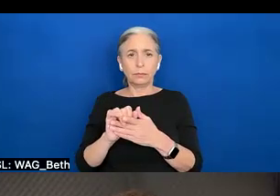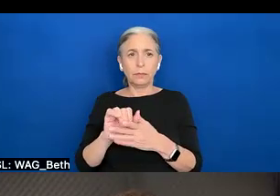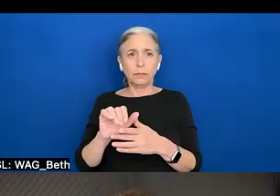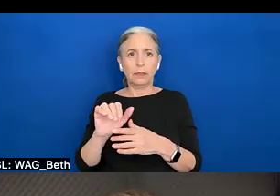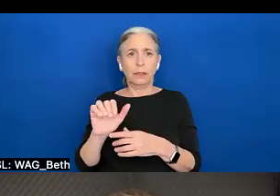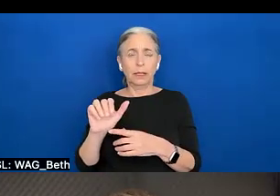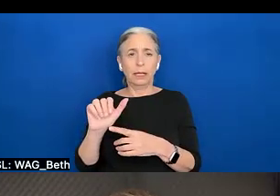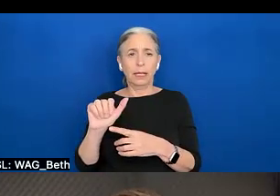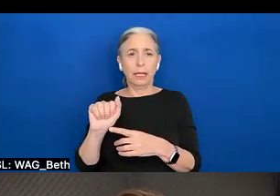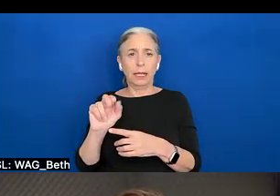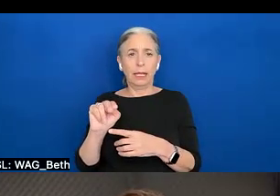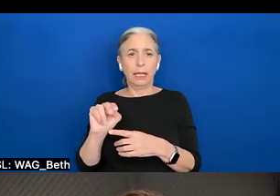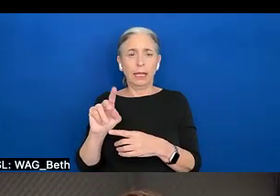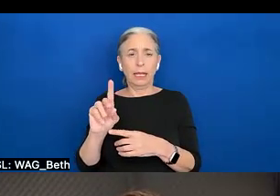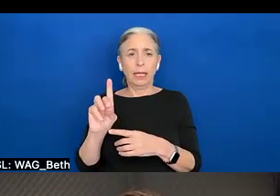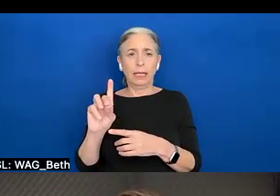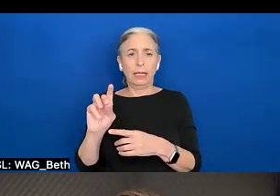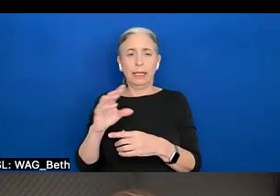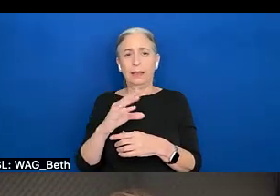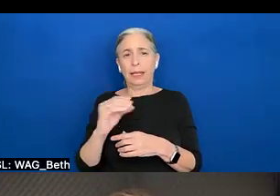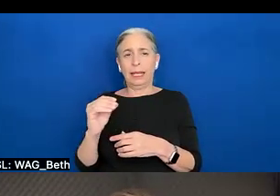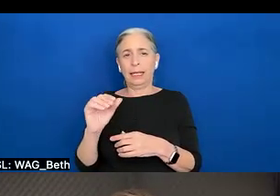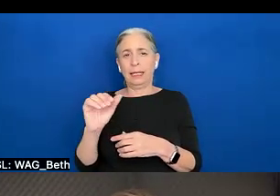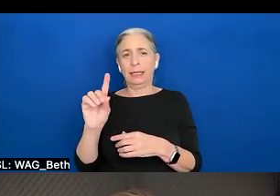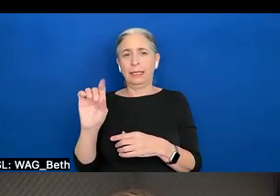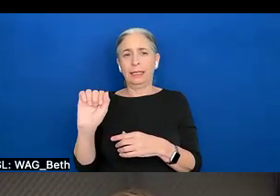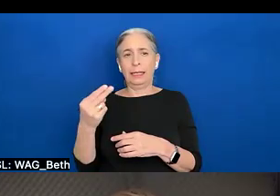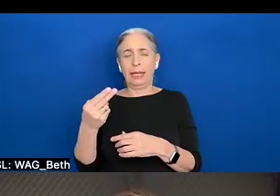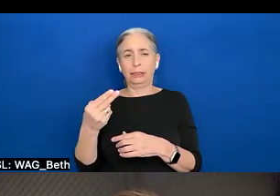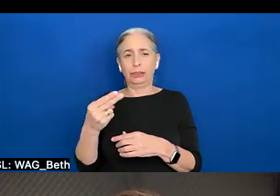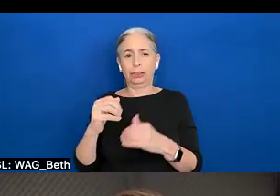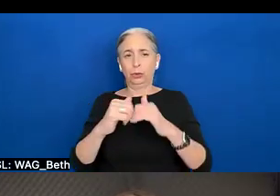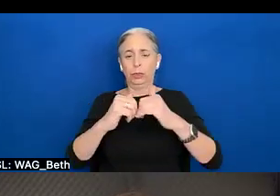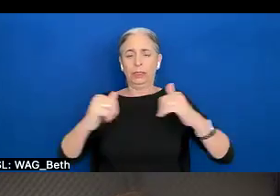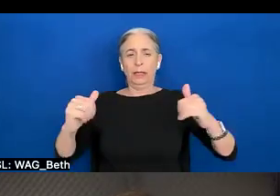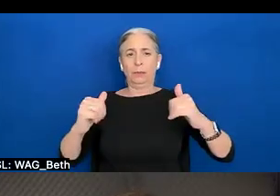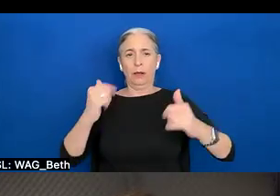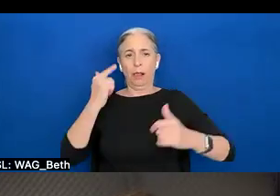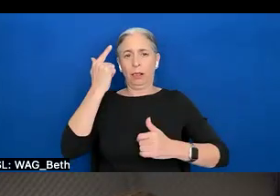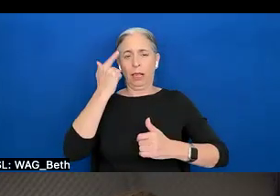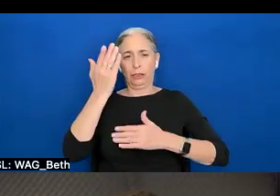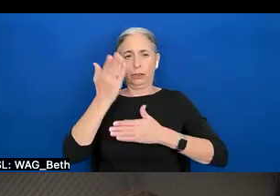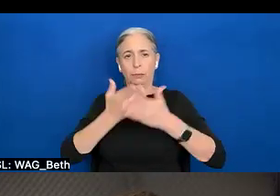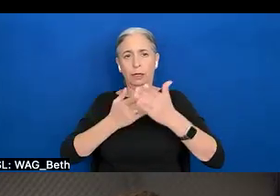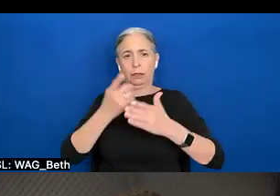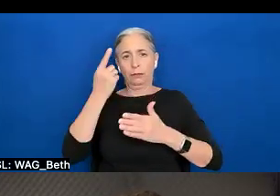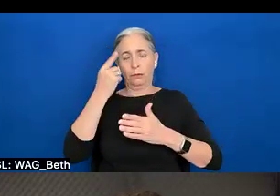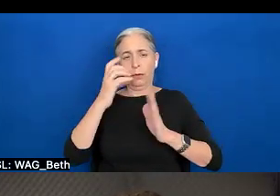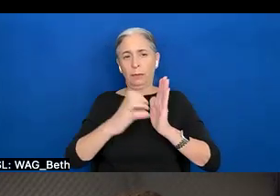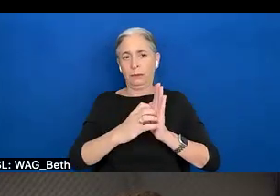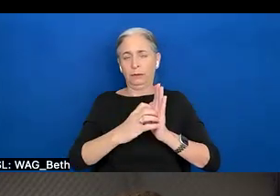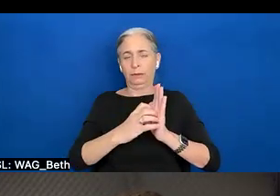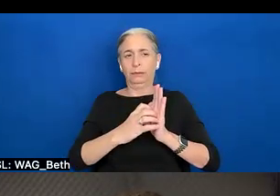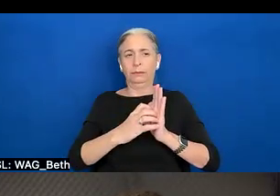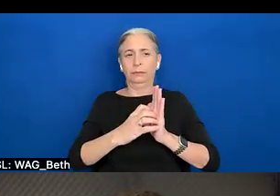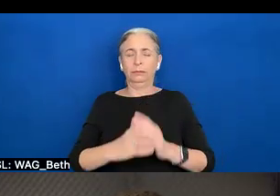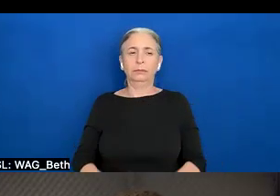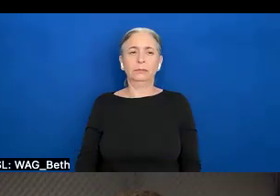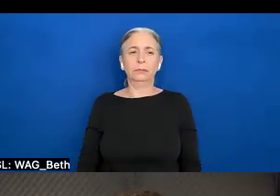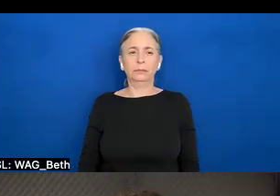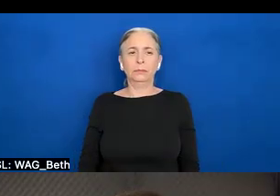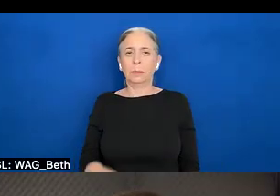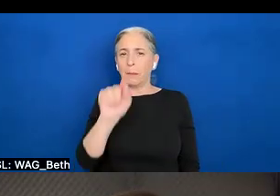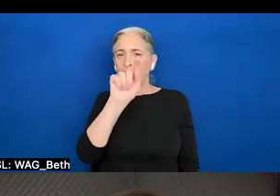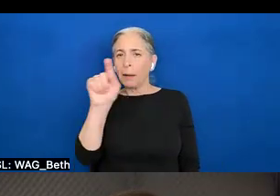that is used to separate different logic part of the